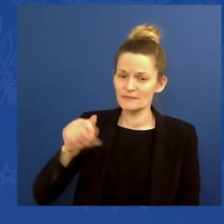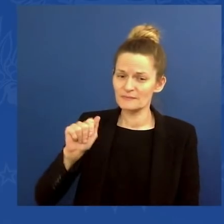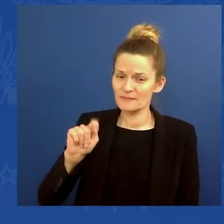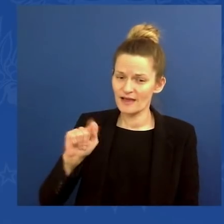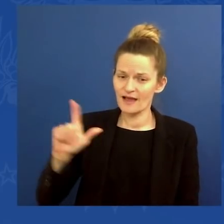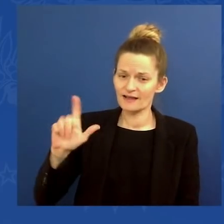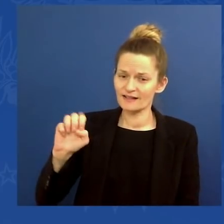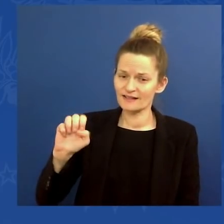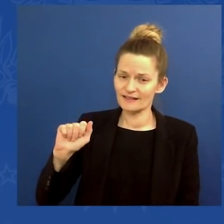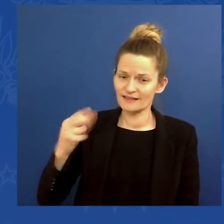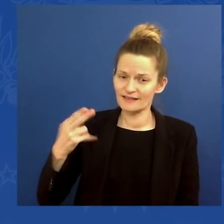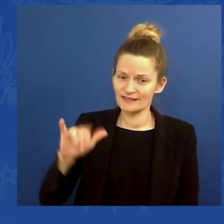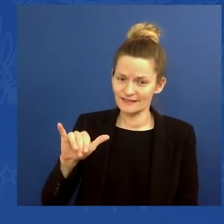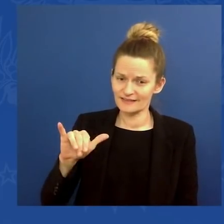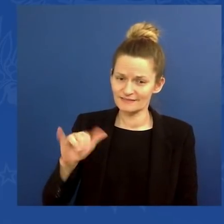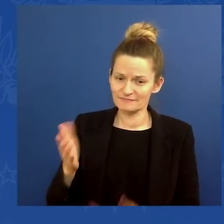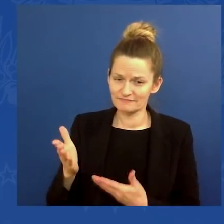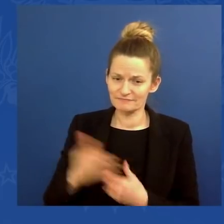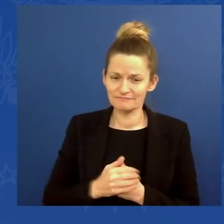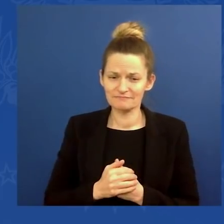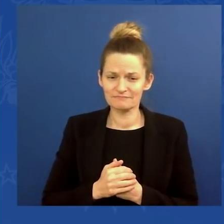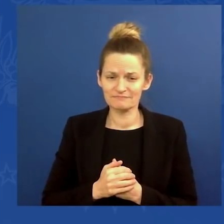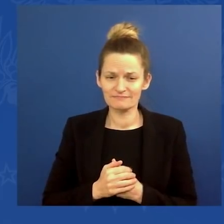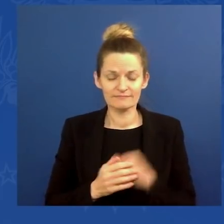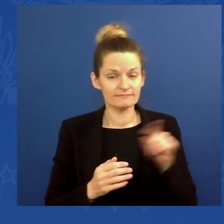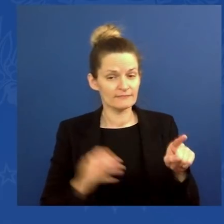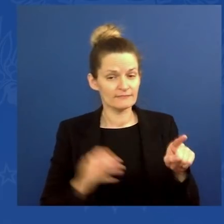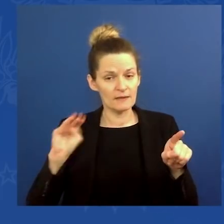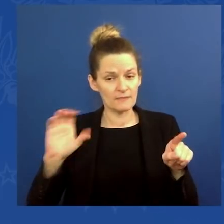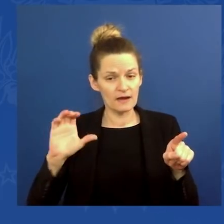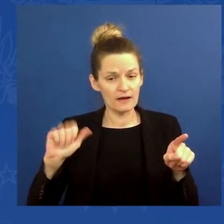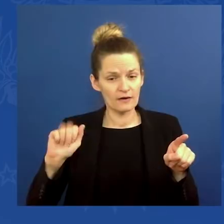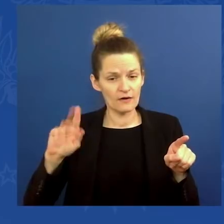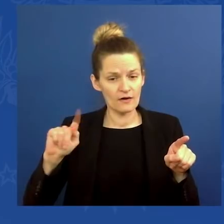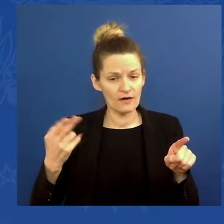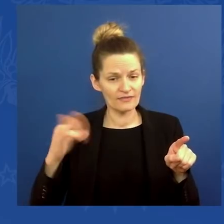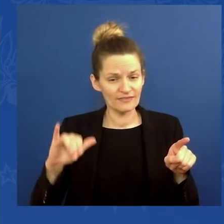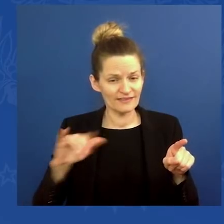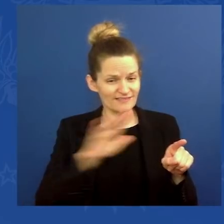His mother's Italian, his father's Irish, so he shows up in everything.